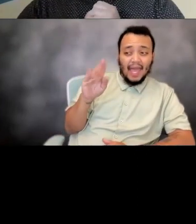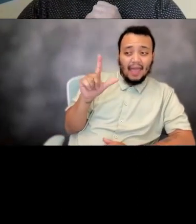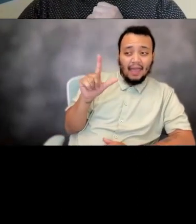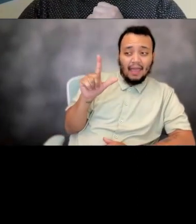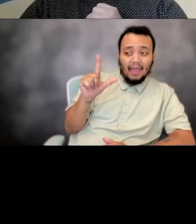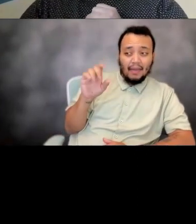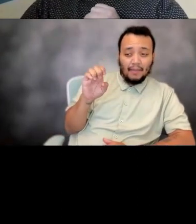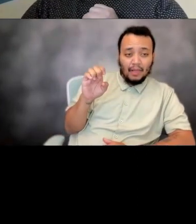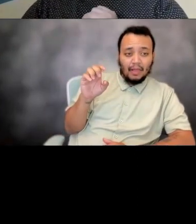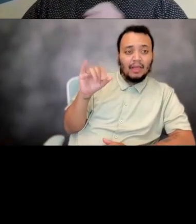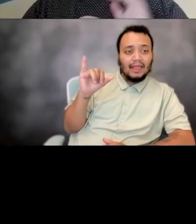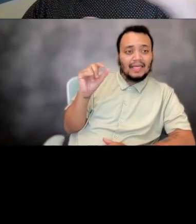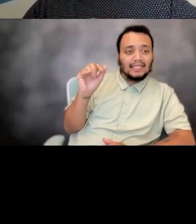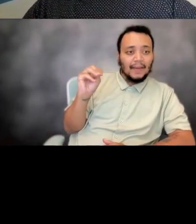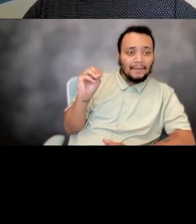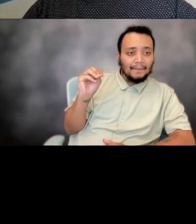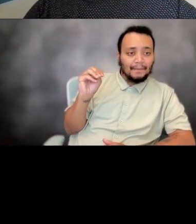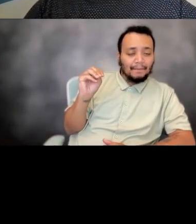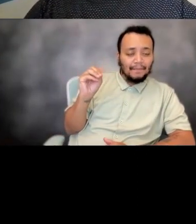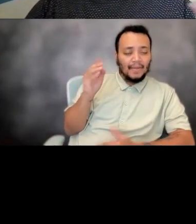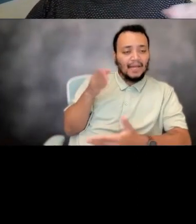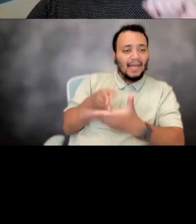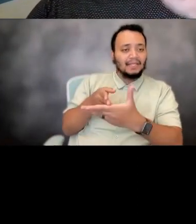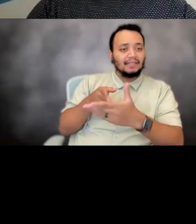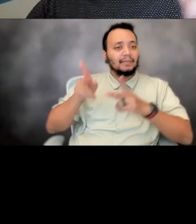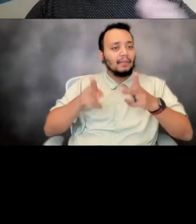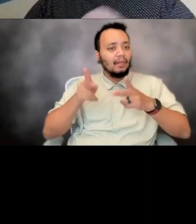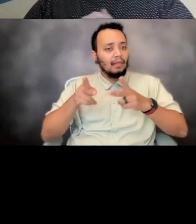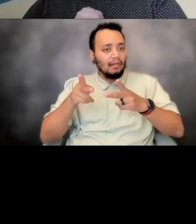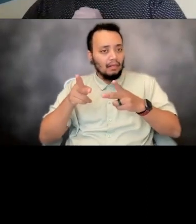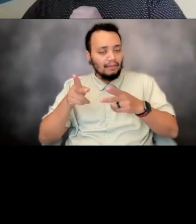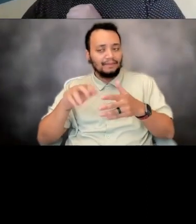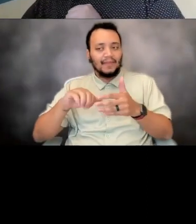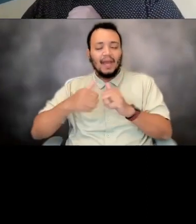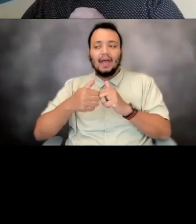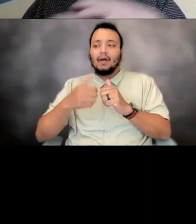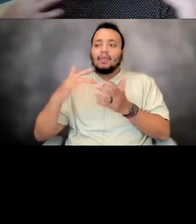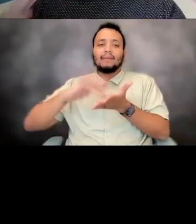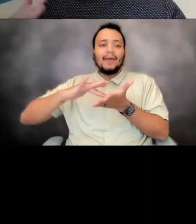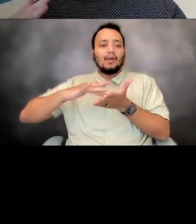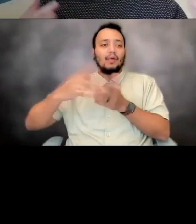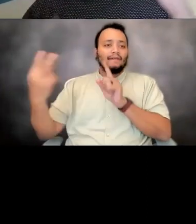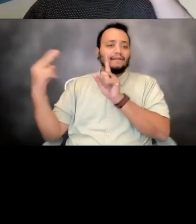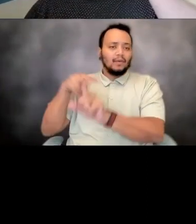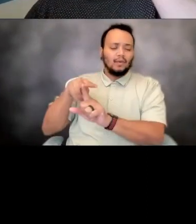against people that the medical profession has as well as the, you know,